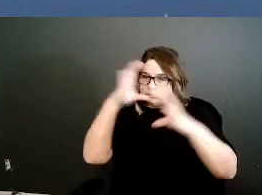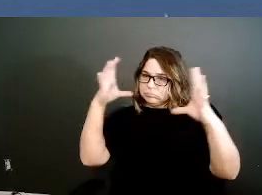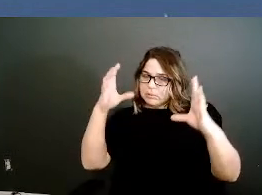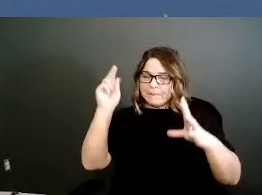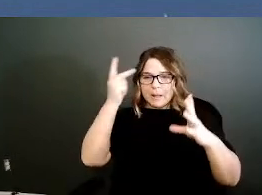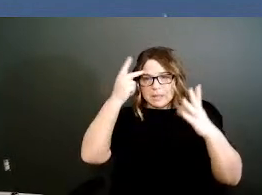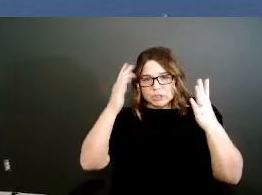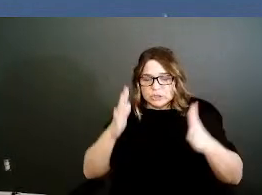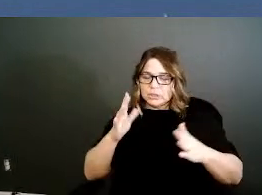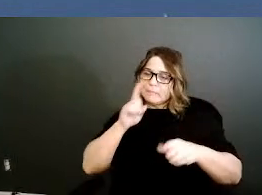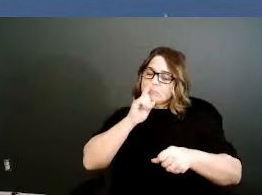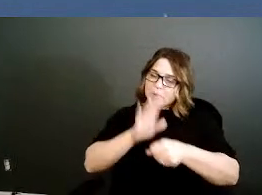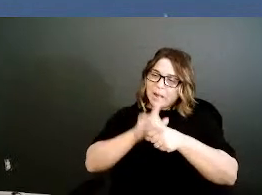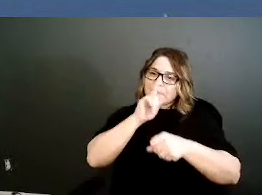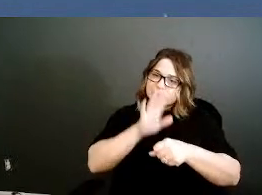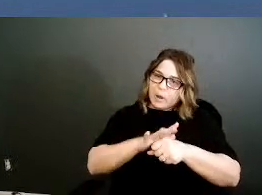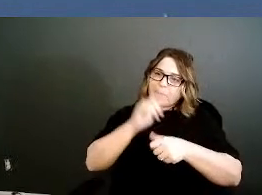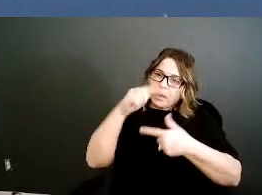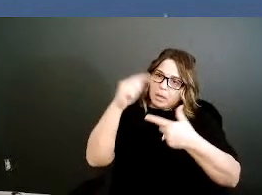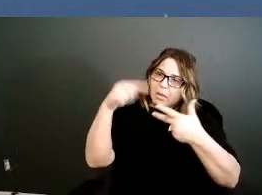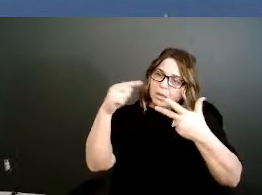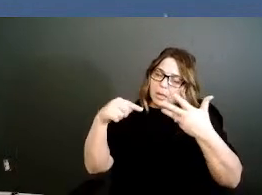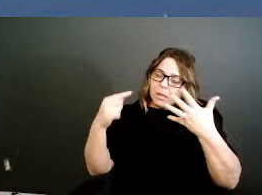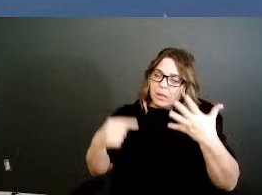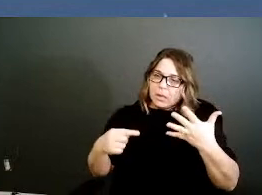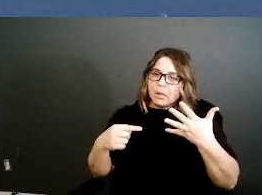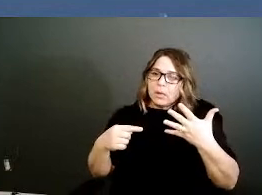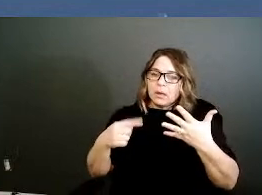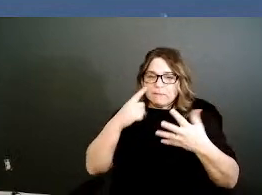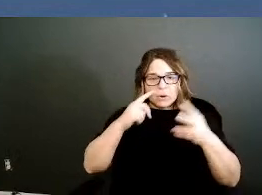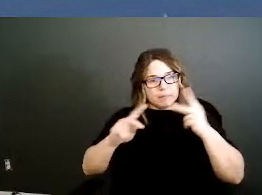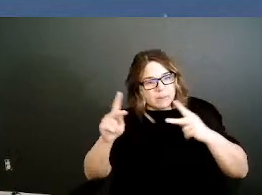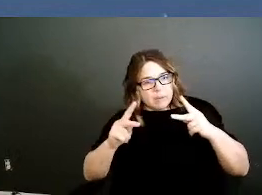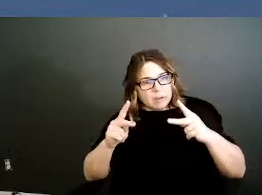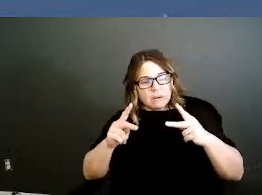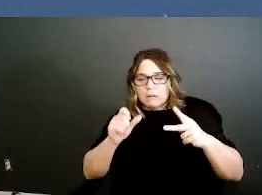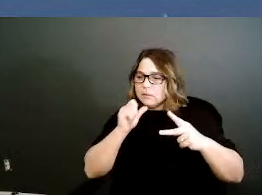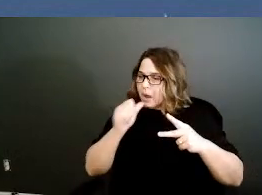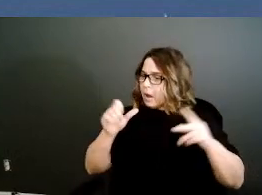27 MILLION ADDITIONAL TO MPD , NOT -- THAT SHOULD NEVER EVEN BEEN THOUGHT OF.